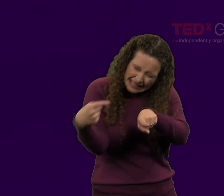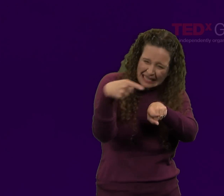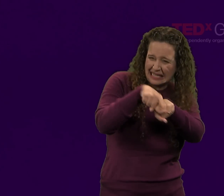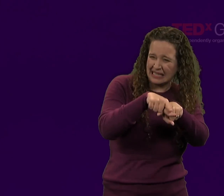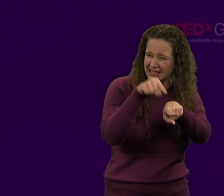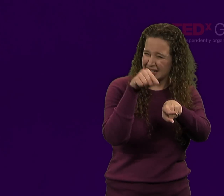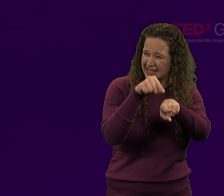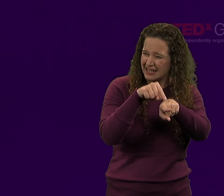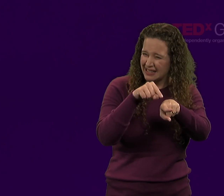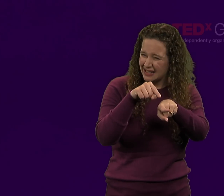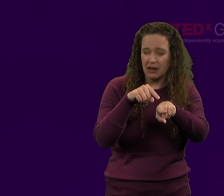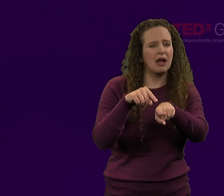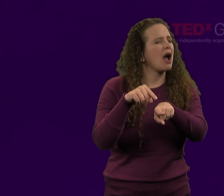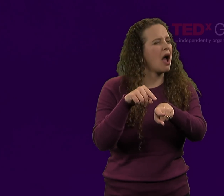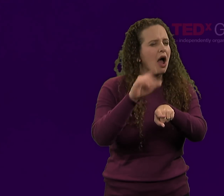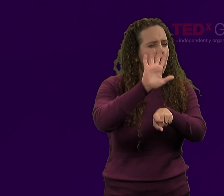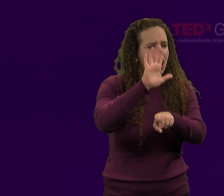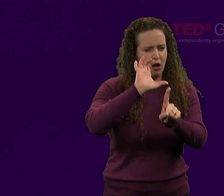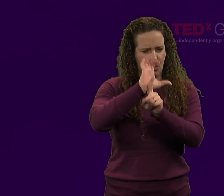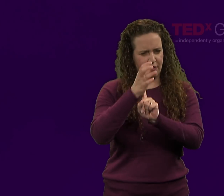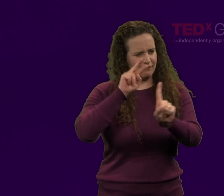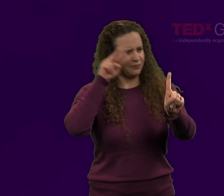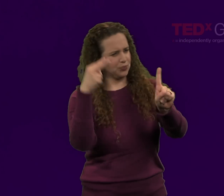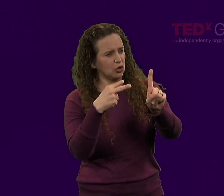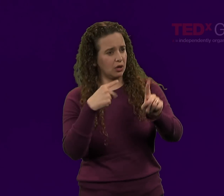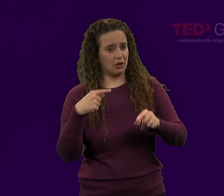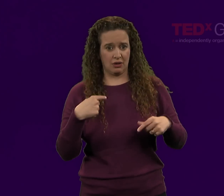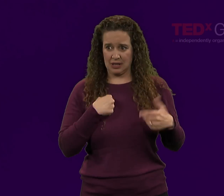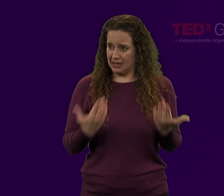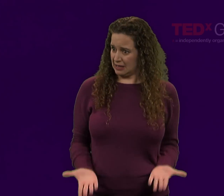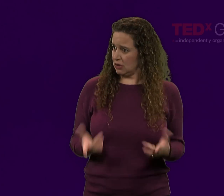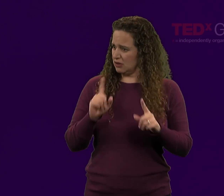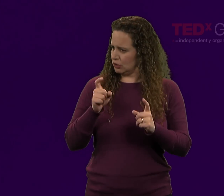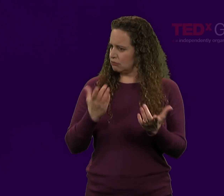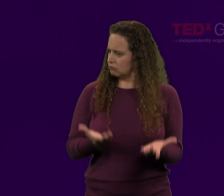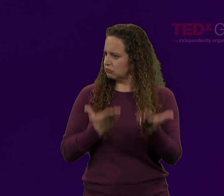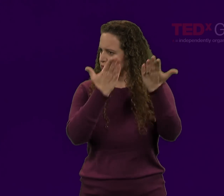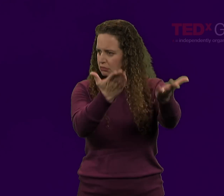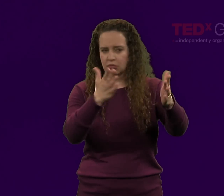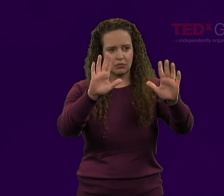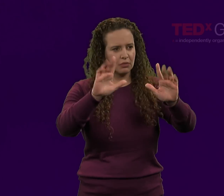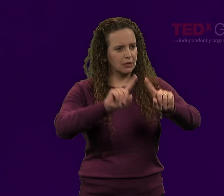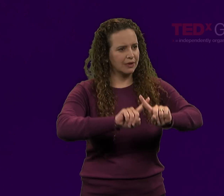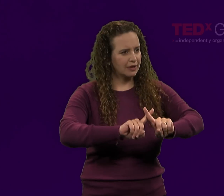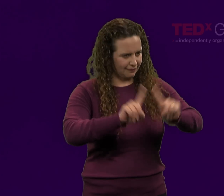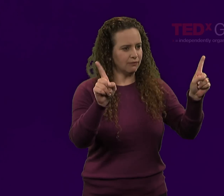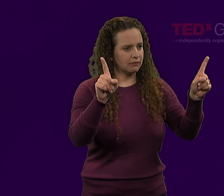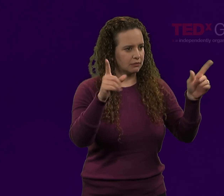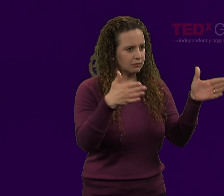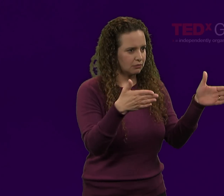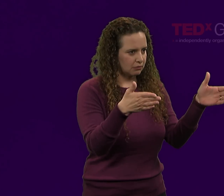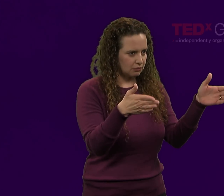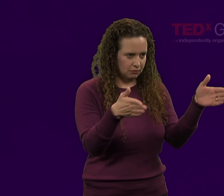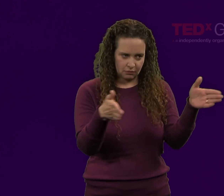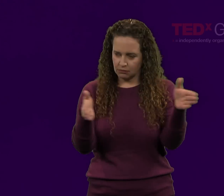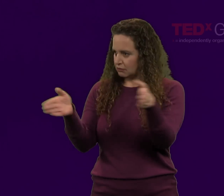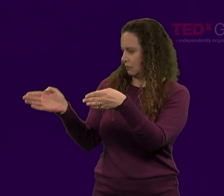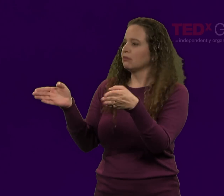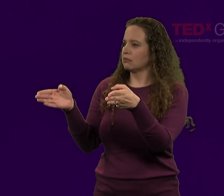and unfortunately, all of the money that's been spent to date has been spent on creating that about us, creating this process where we can be normalized -